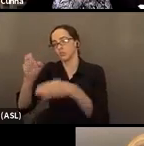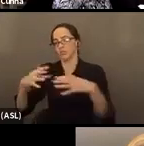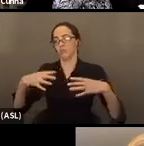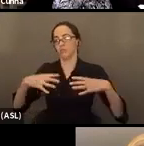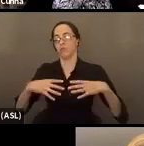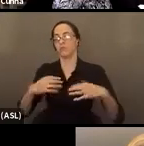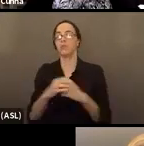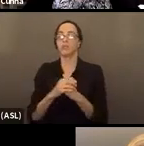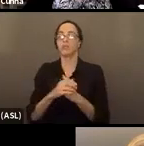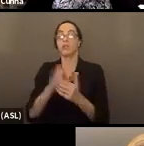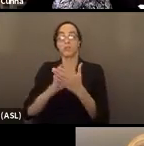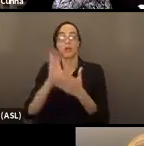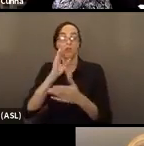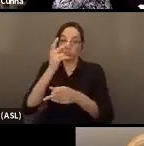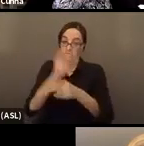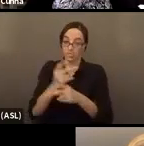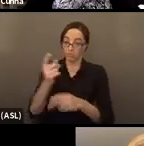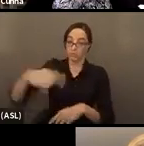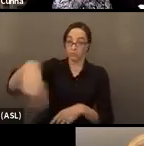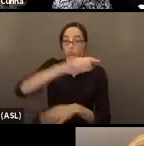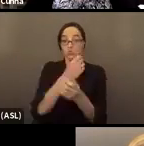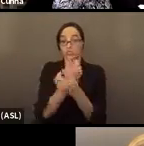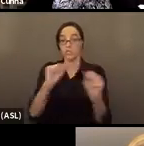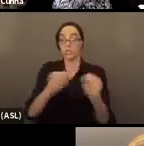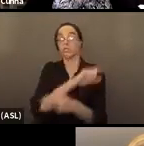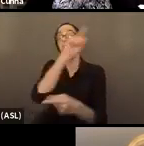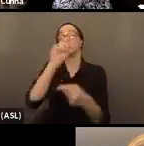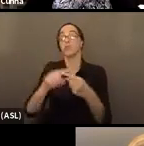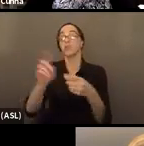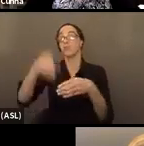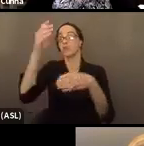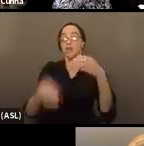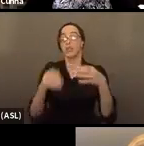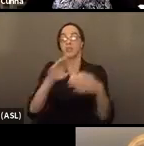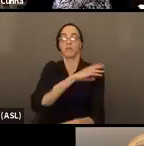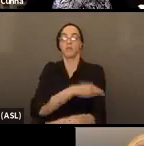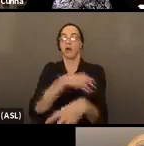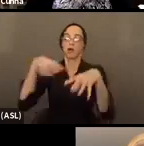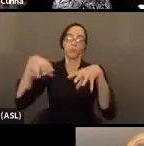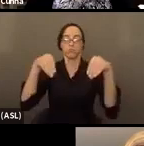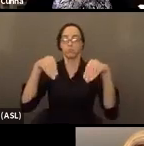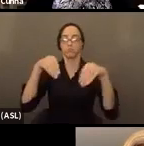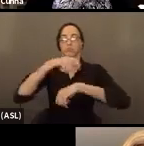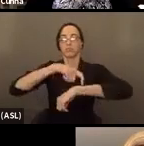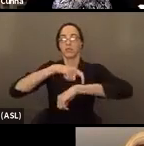we can also so some people their equipment's too much this battery is not going to power all of